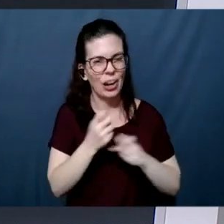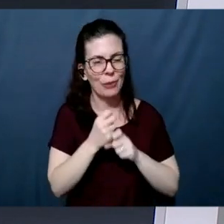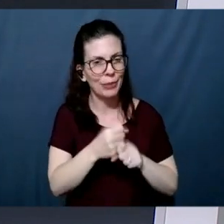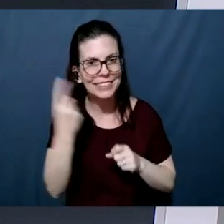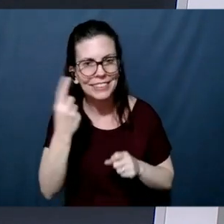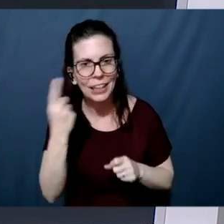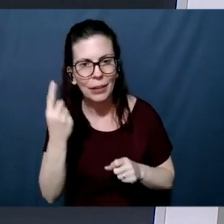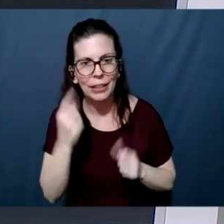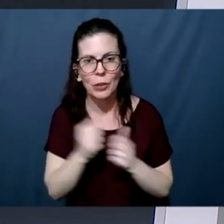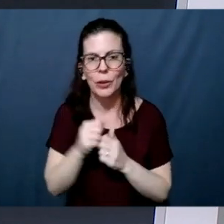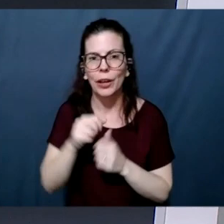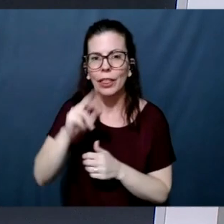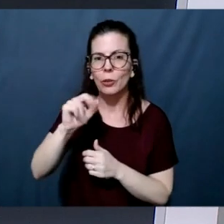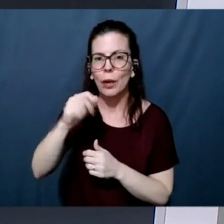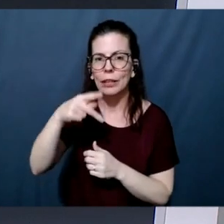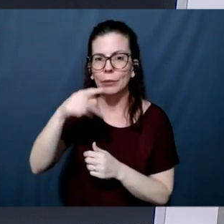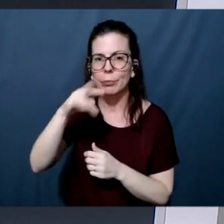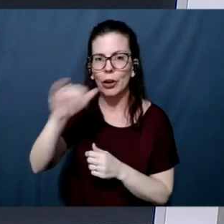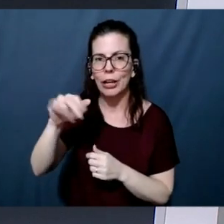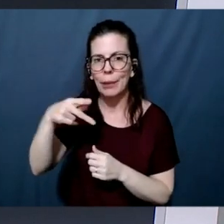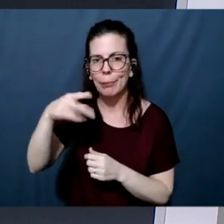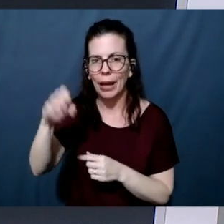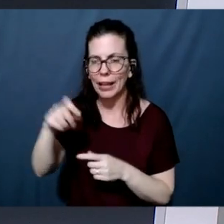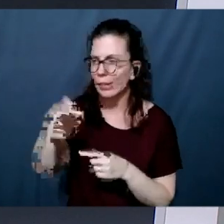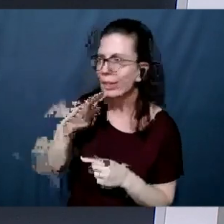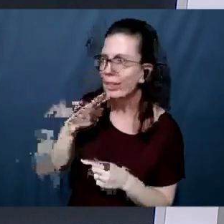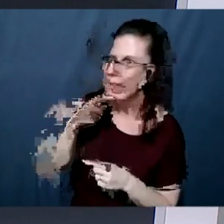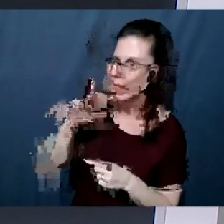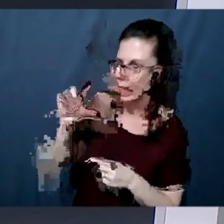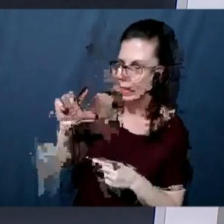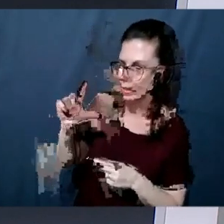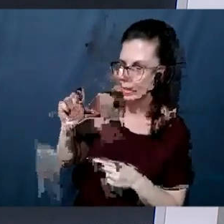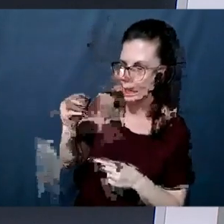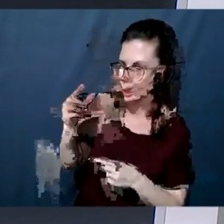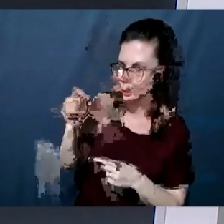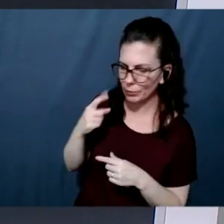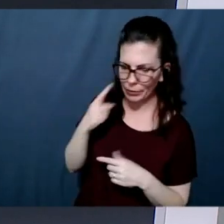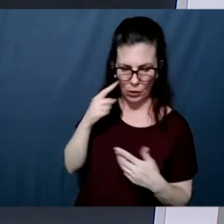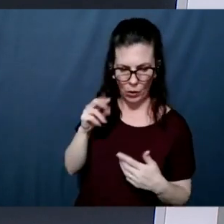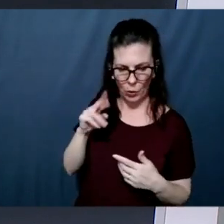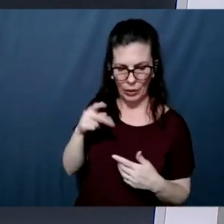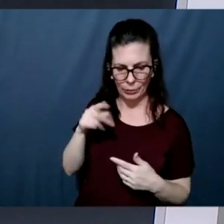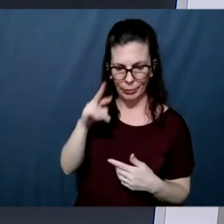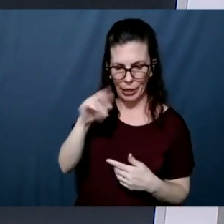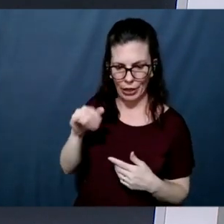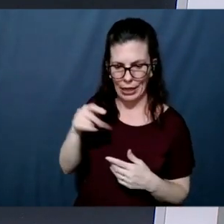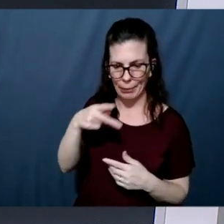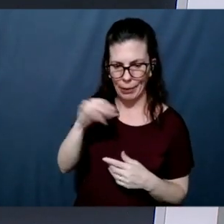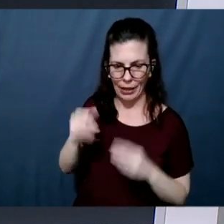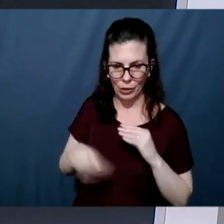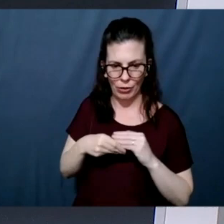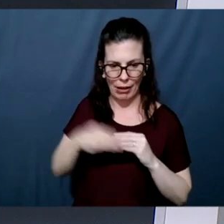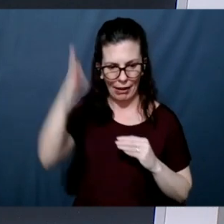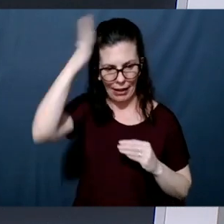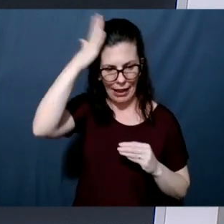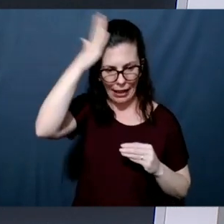Like you said, Legos and I started thinking about like, you got a Raspberry Pi, you put a hat on it that does something and then you put Greengrass on that and take some components.